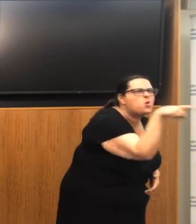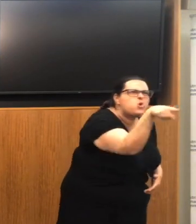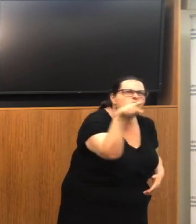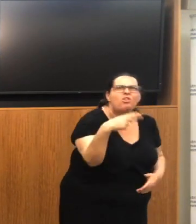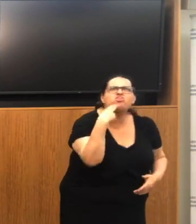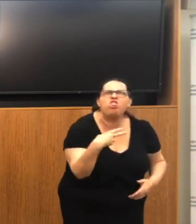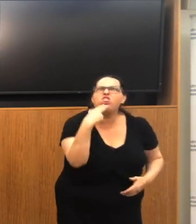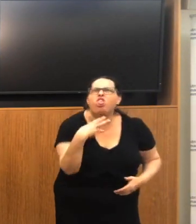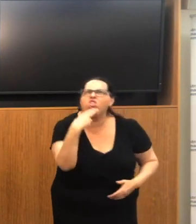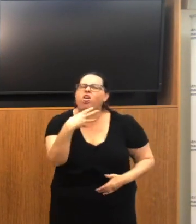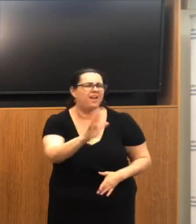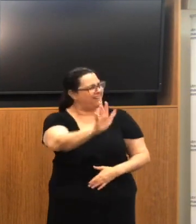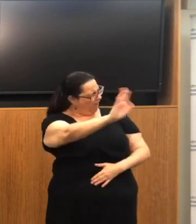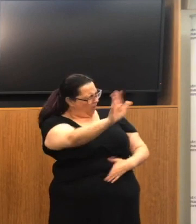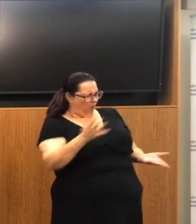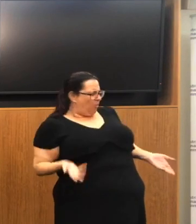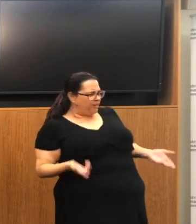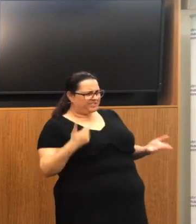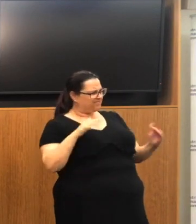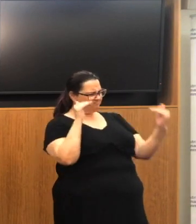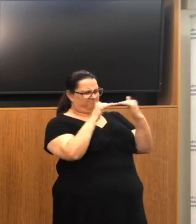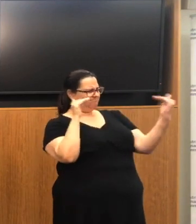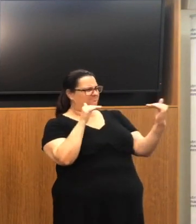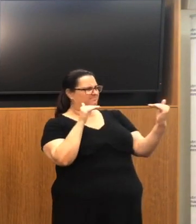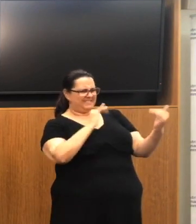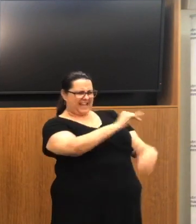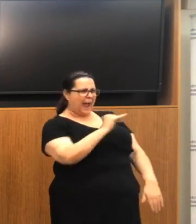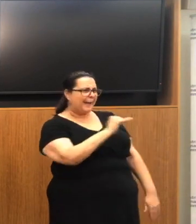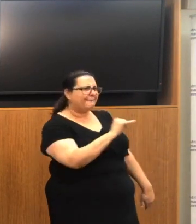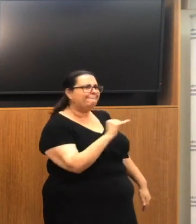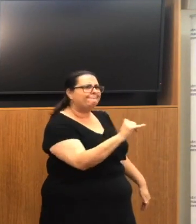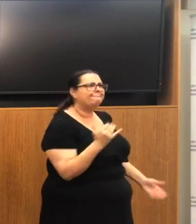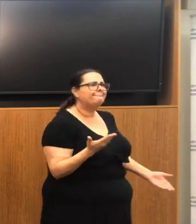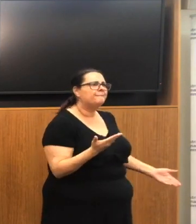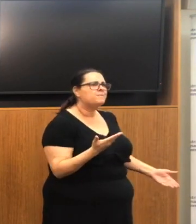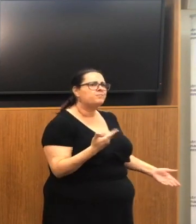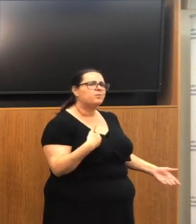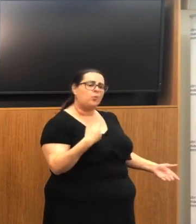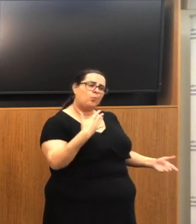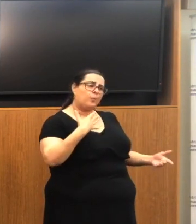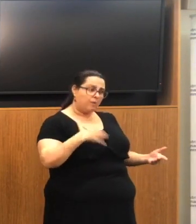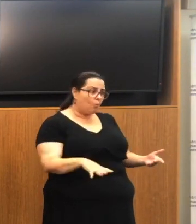the hosting body. We are just, we're actually trying to pay back the favor